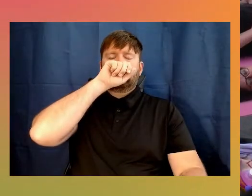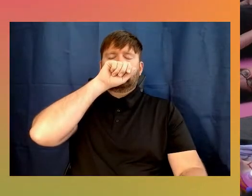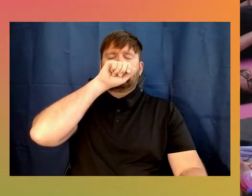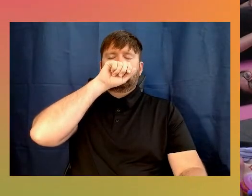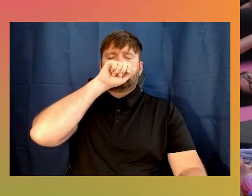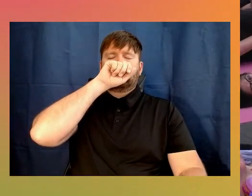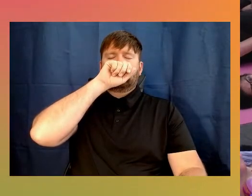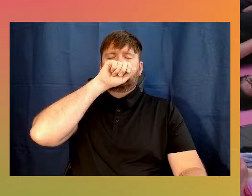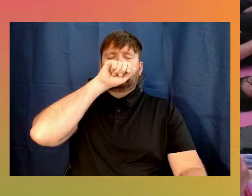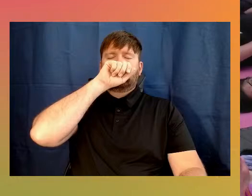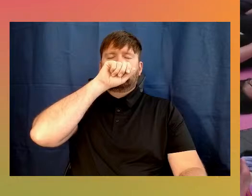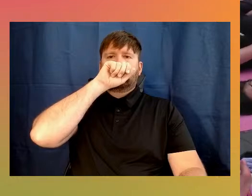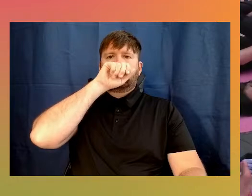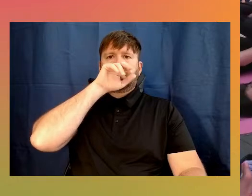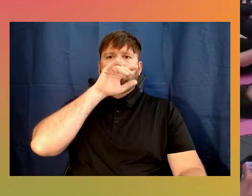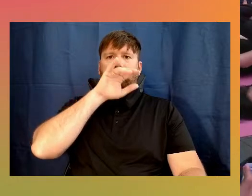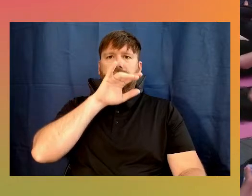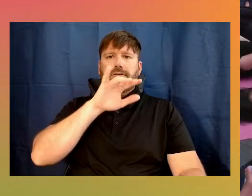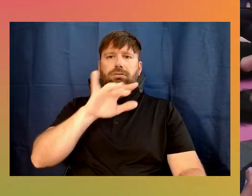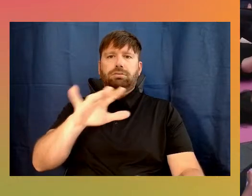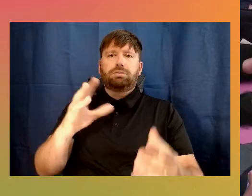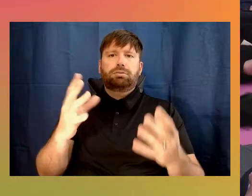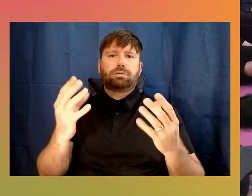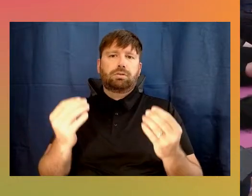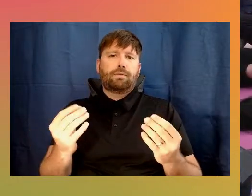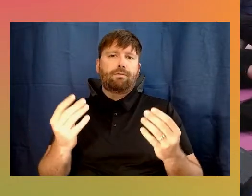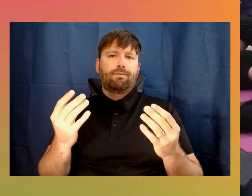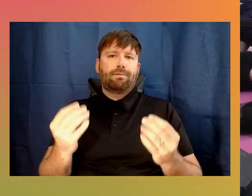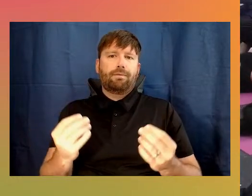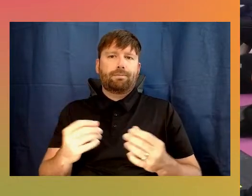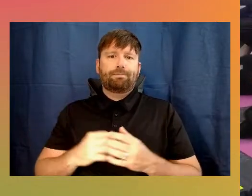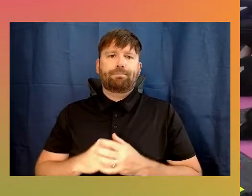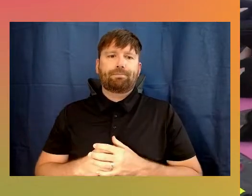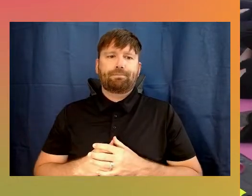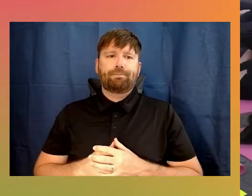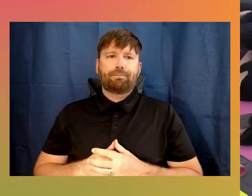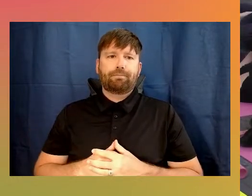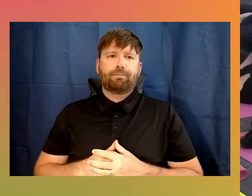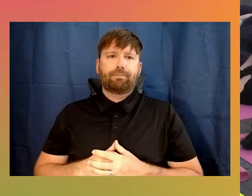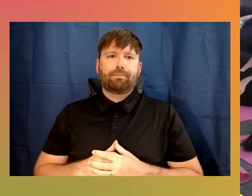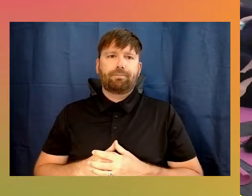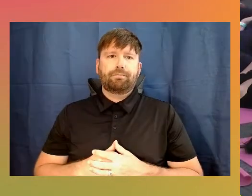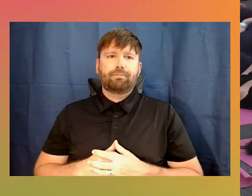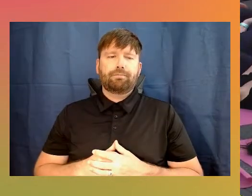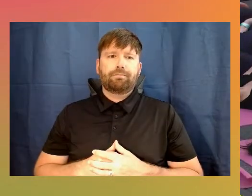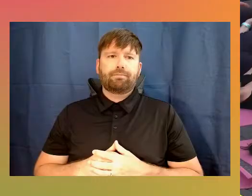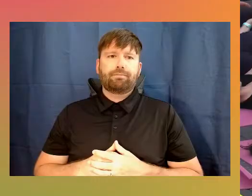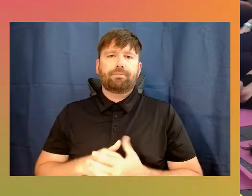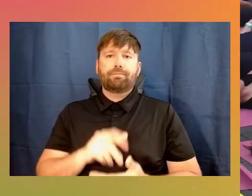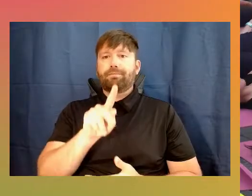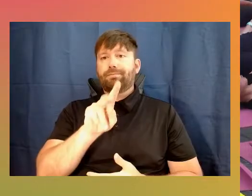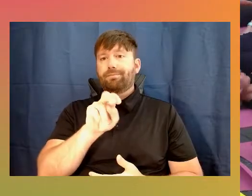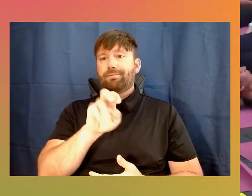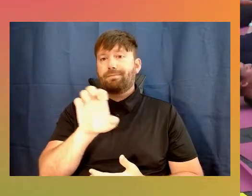BIG BREATH IN.